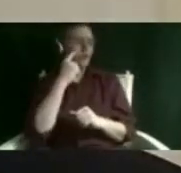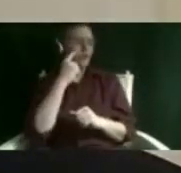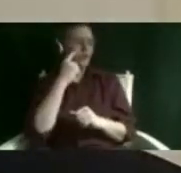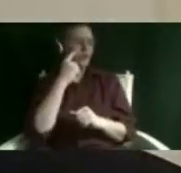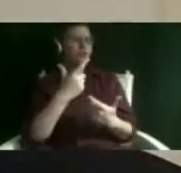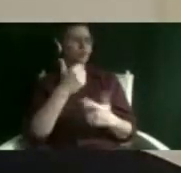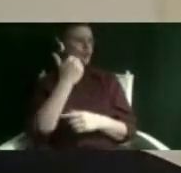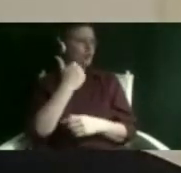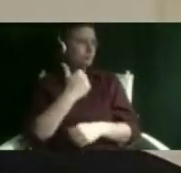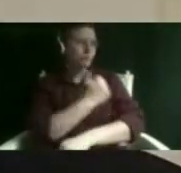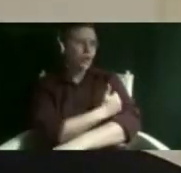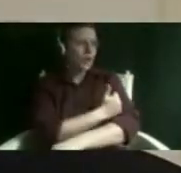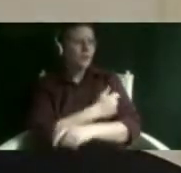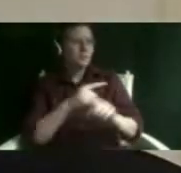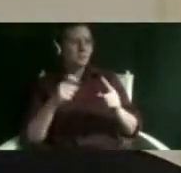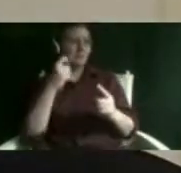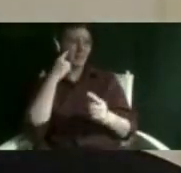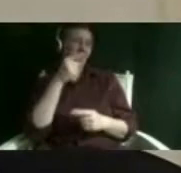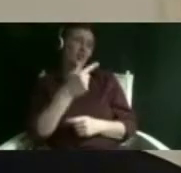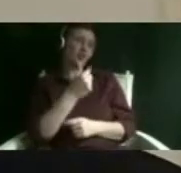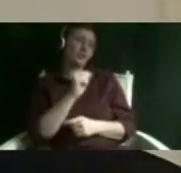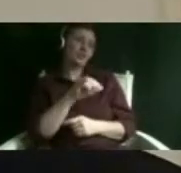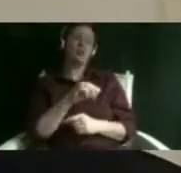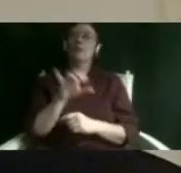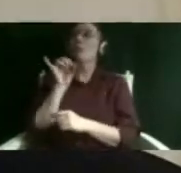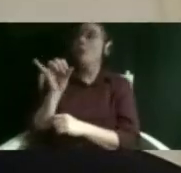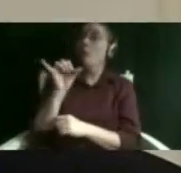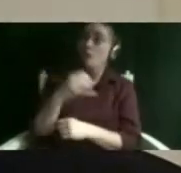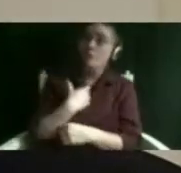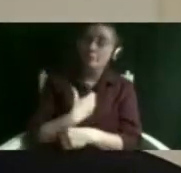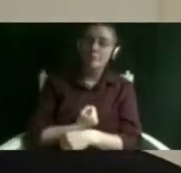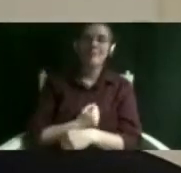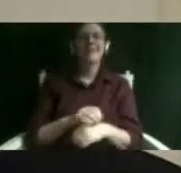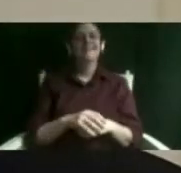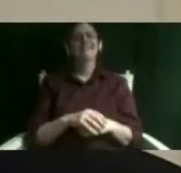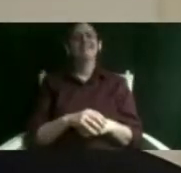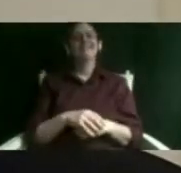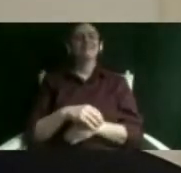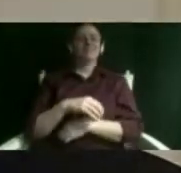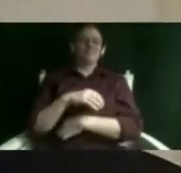supportive um and then like i mentioned before there was this big newspaper article coming out